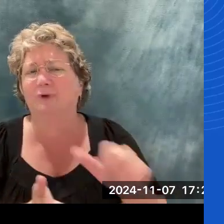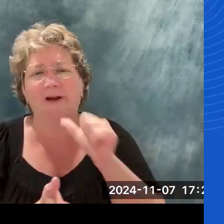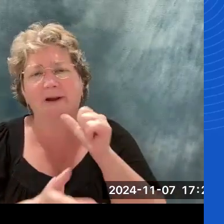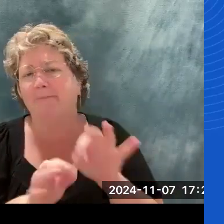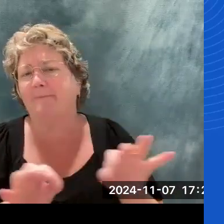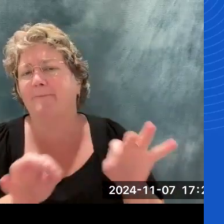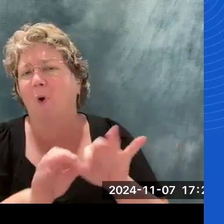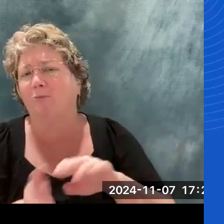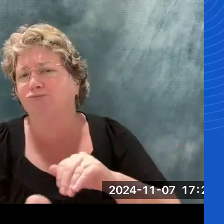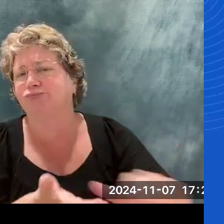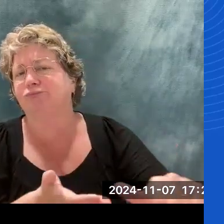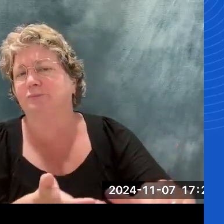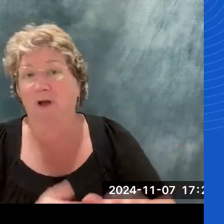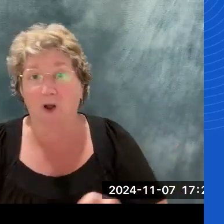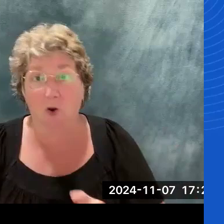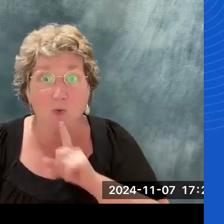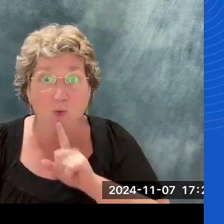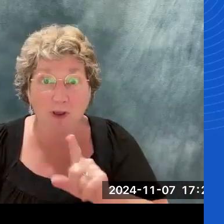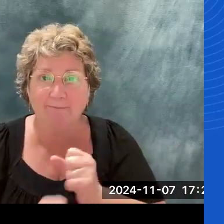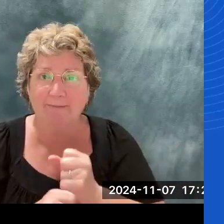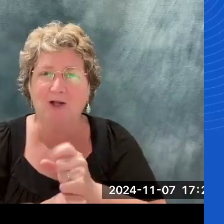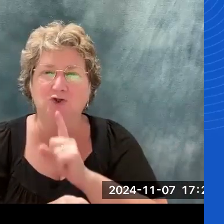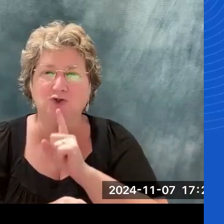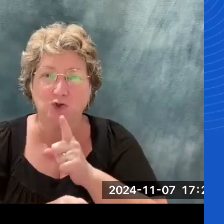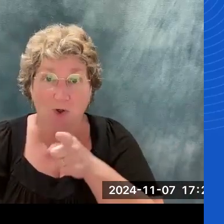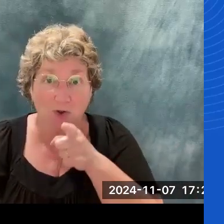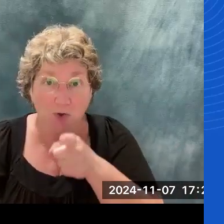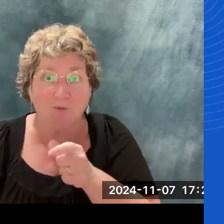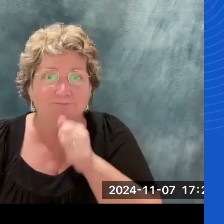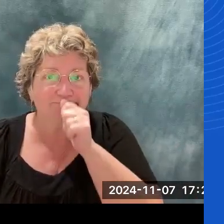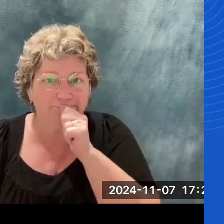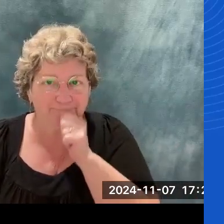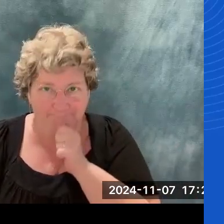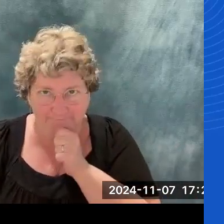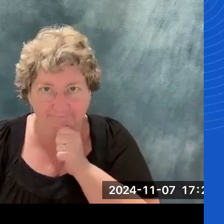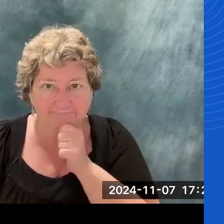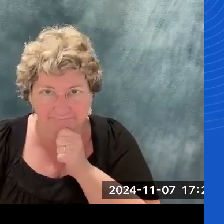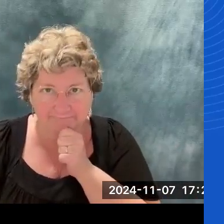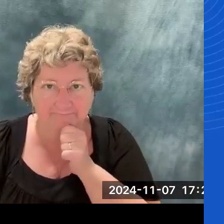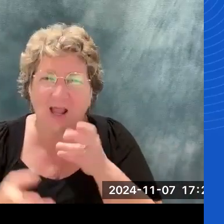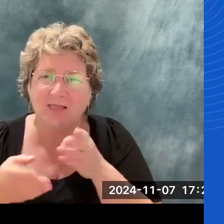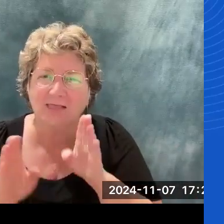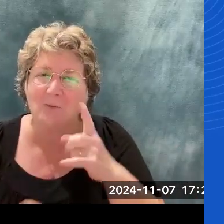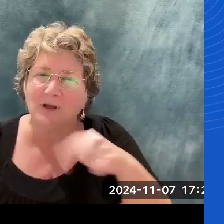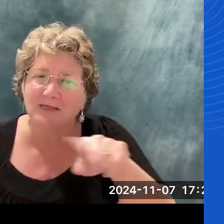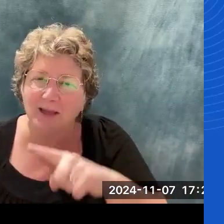ensuring that we're actively being patient to allow them to tell us exactly what they're feeling.